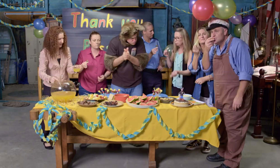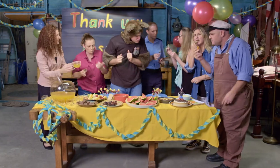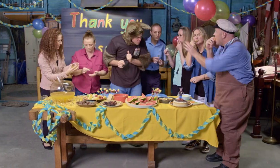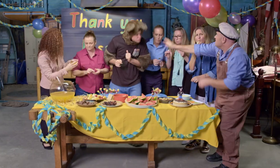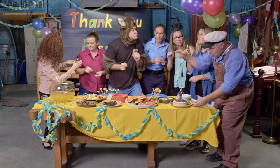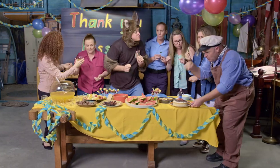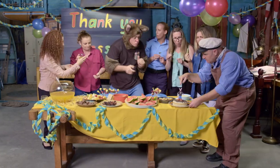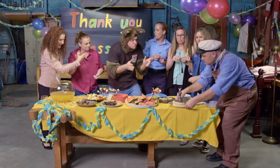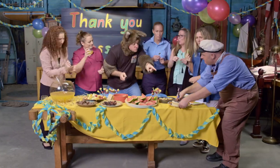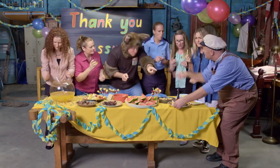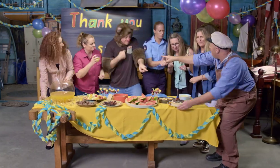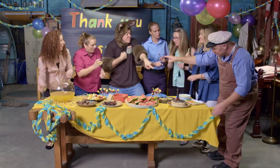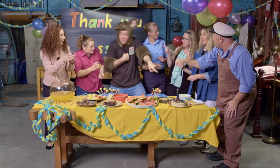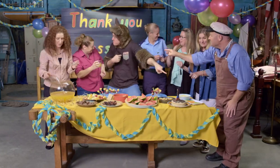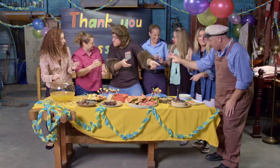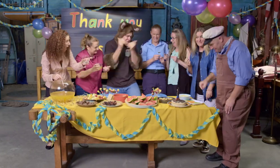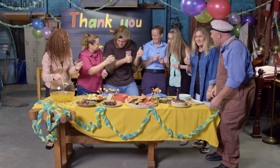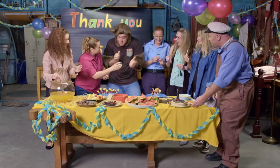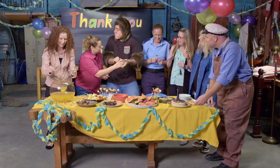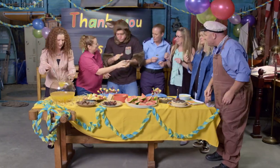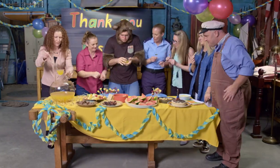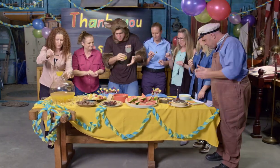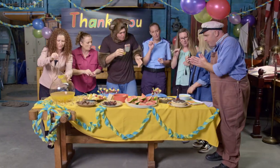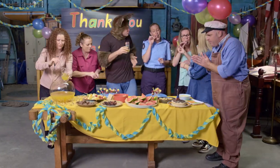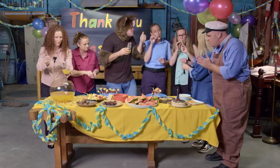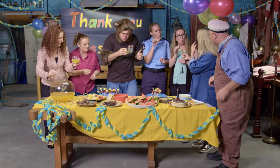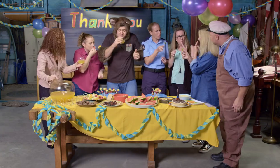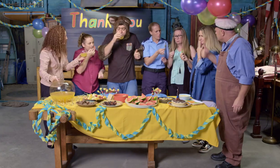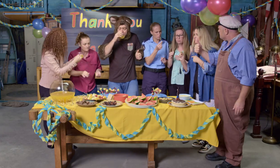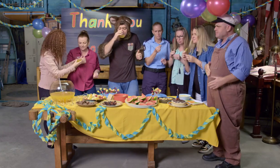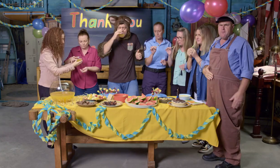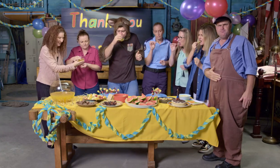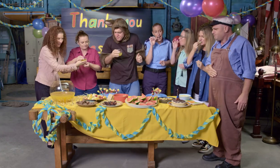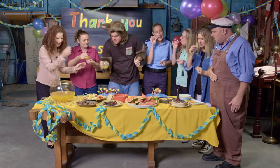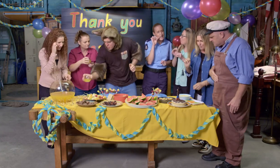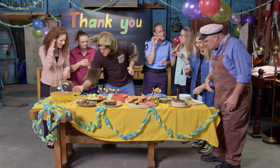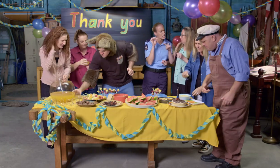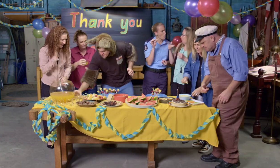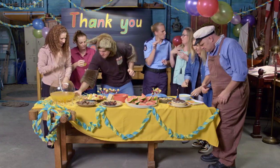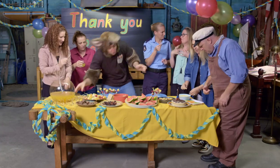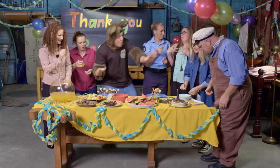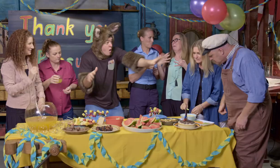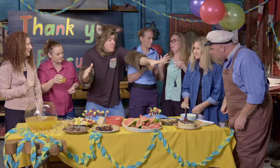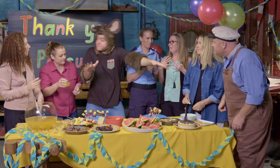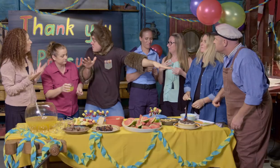Mmm. Yum. Yeah, yum. Thank you! Mm, mm, mm! Cheers! Delicious. Mmm!